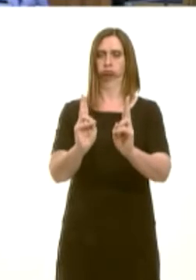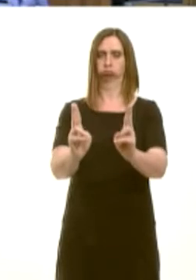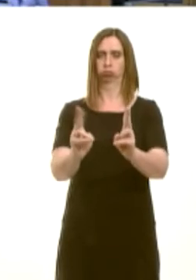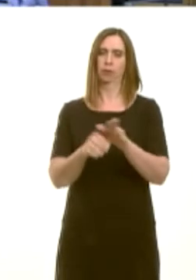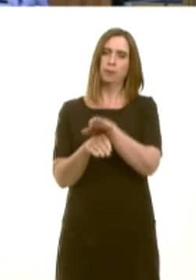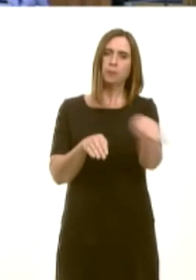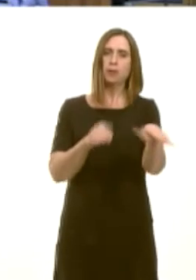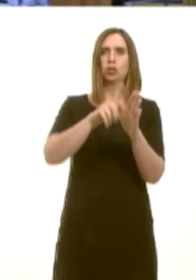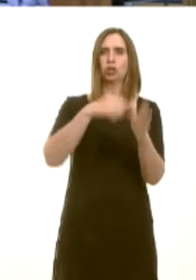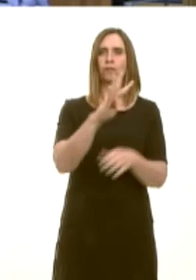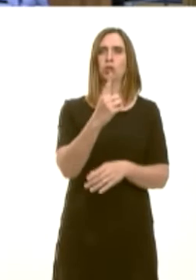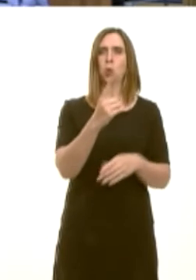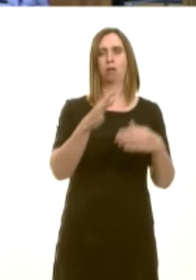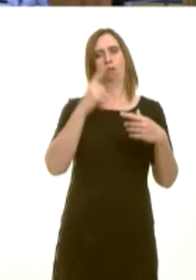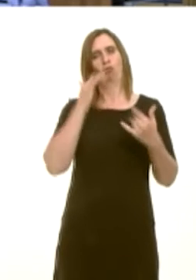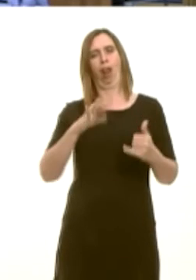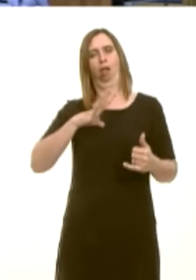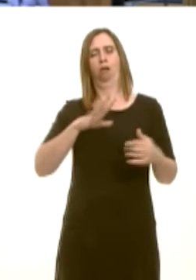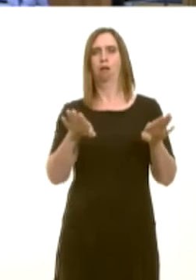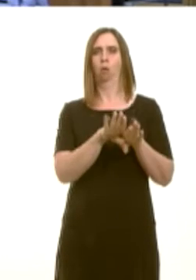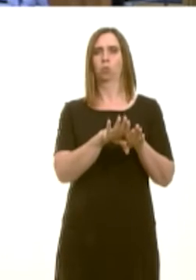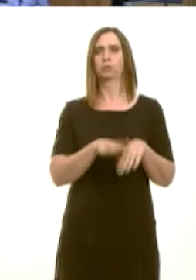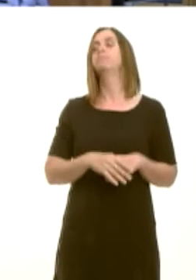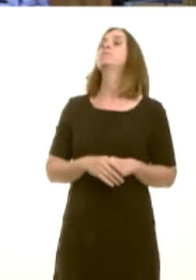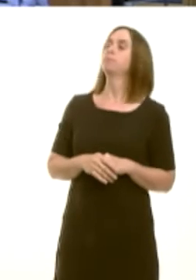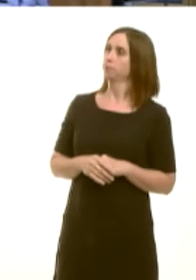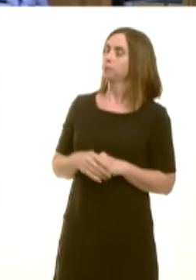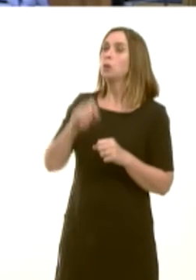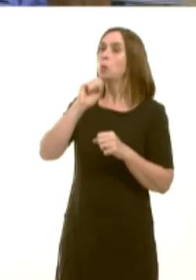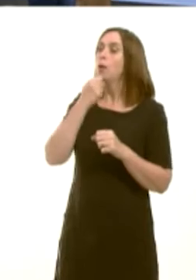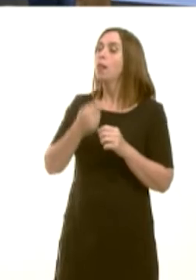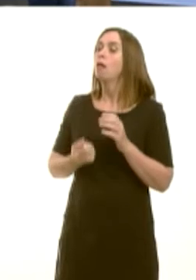Carwyn Jones: Yes. An announcement about the outcome of the trial will be made later this